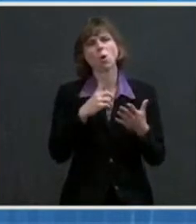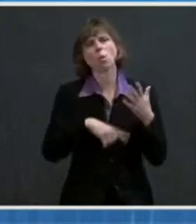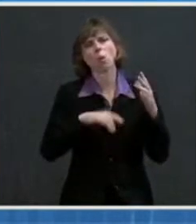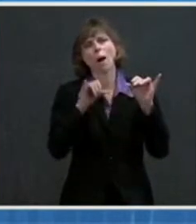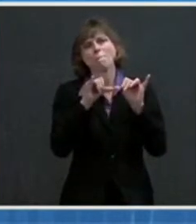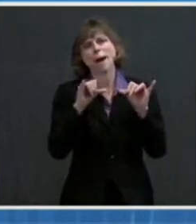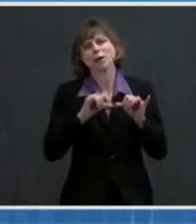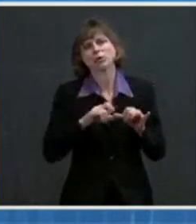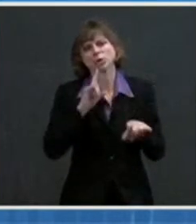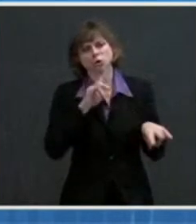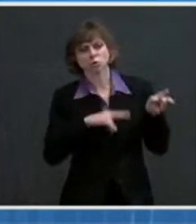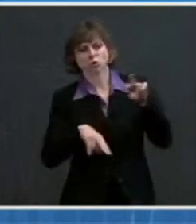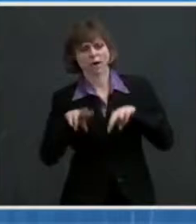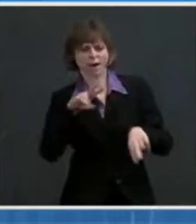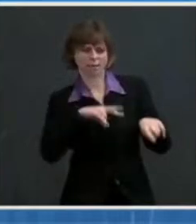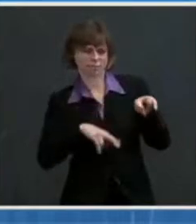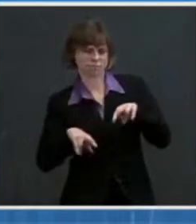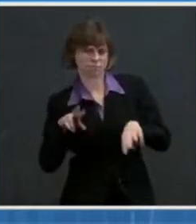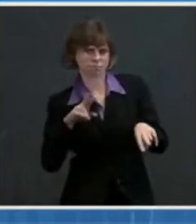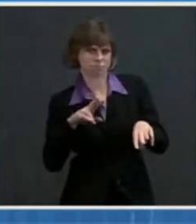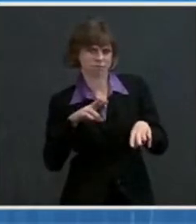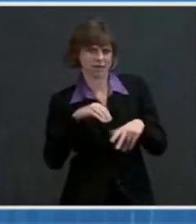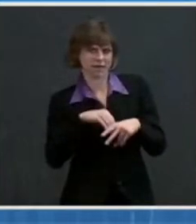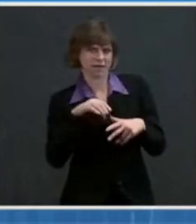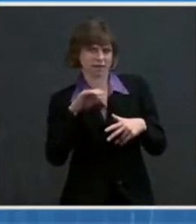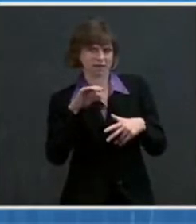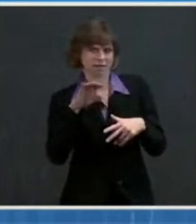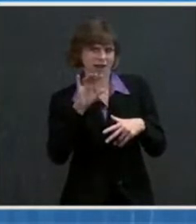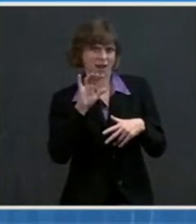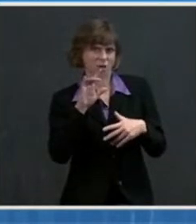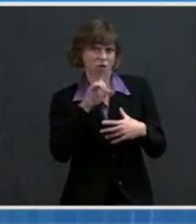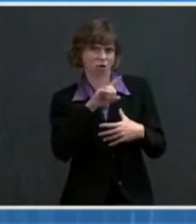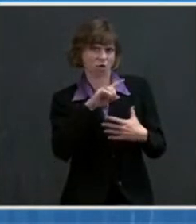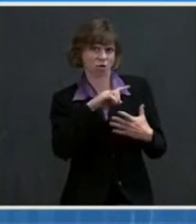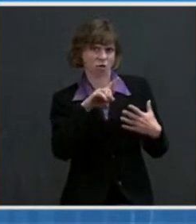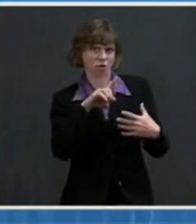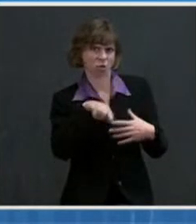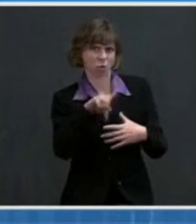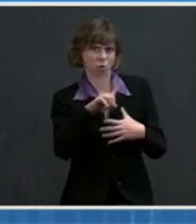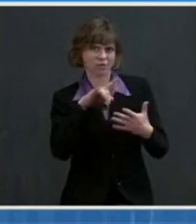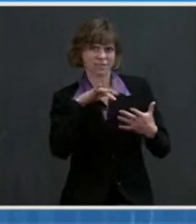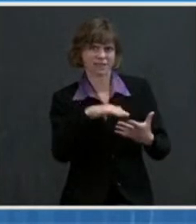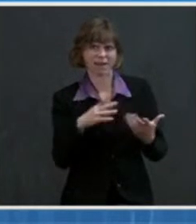CAN YOU OUTLINE FOR US WHAT THE